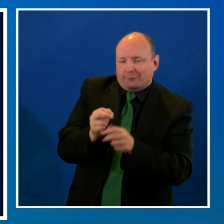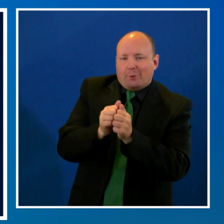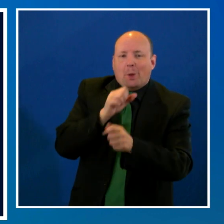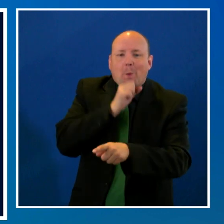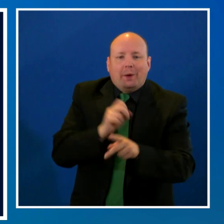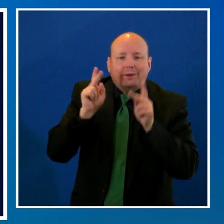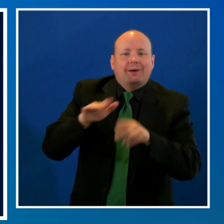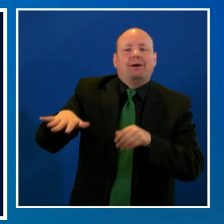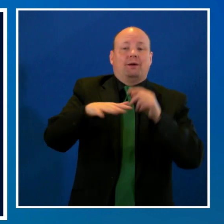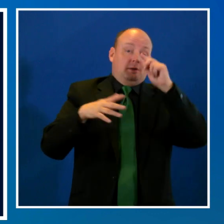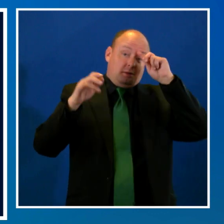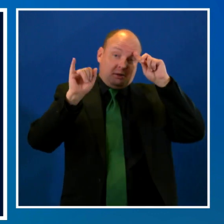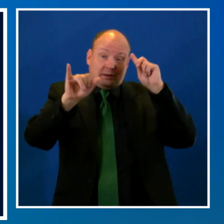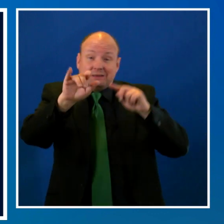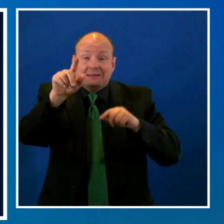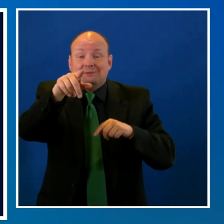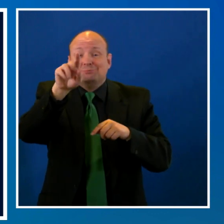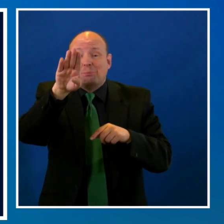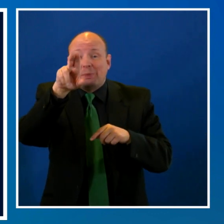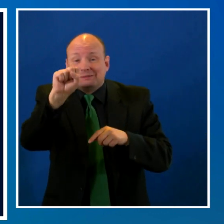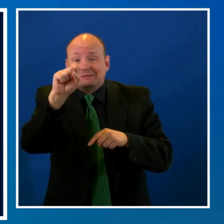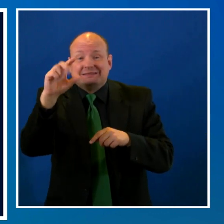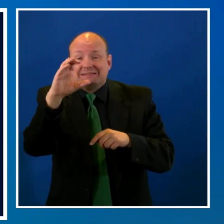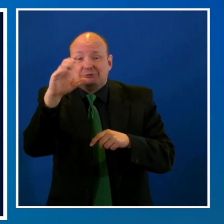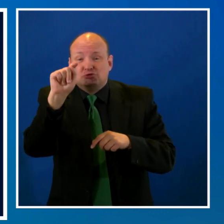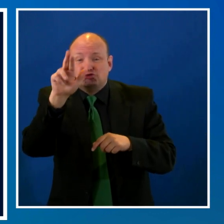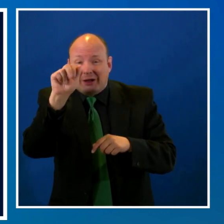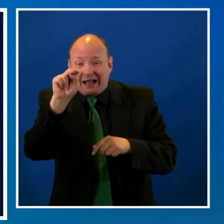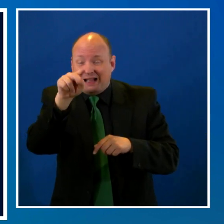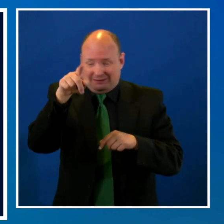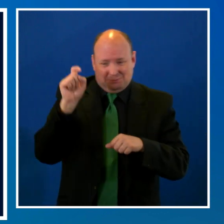Also, local governments are still able to enact local mask